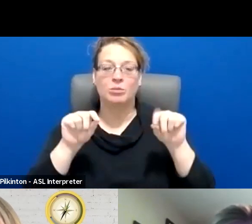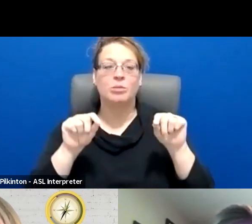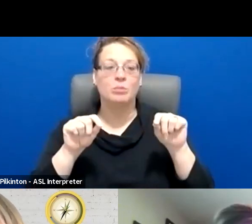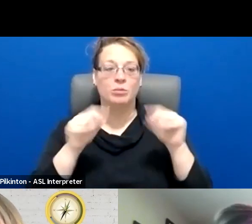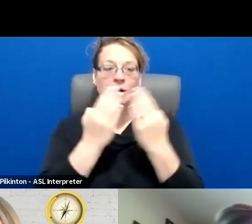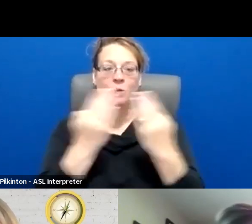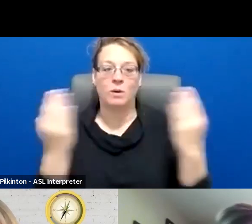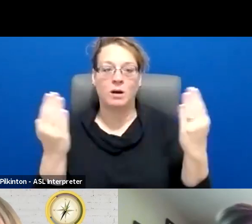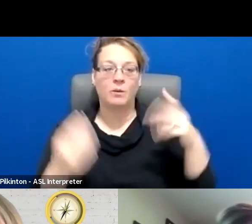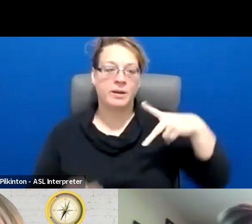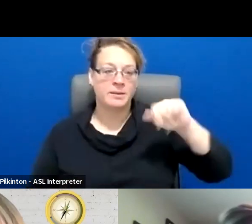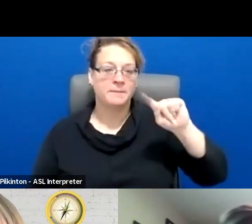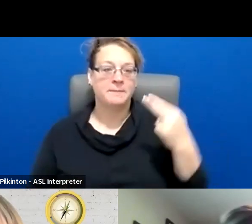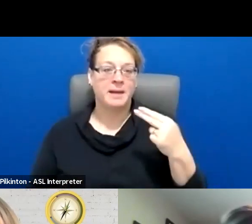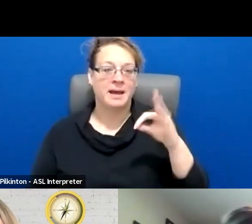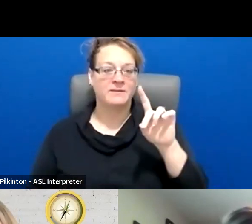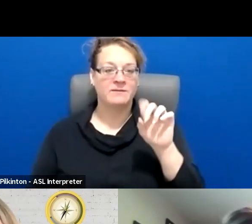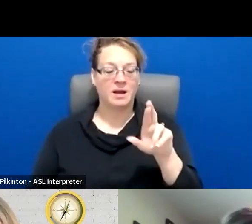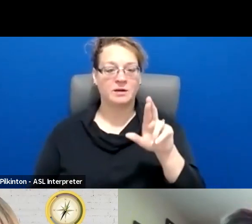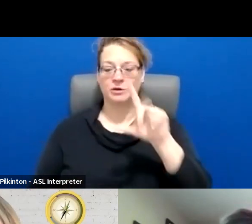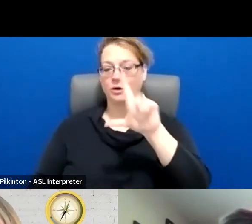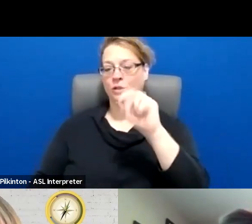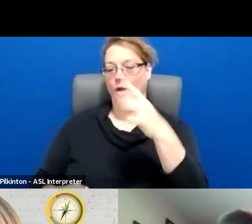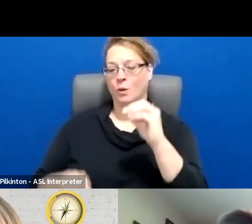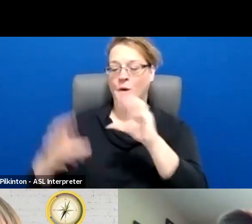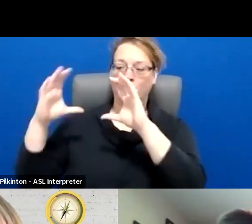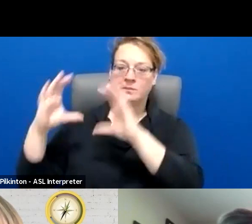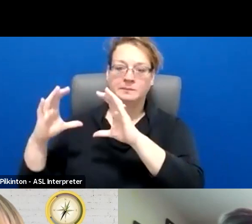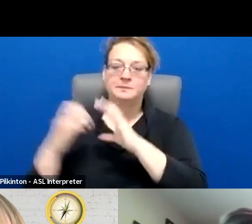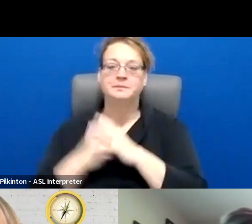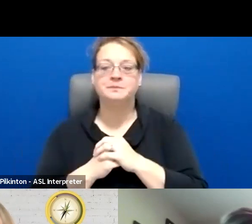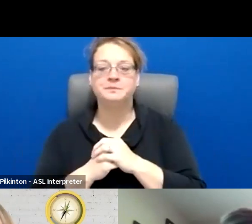I wore a navy blue top today and I have a virtual background that looks like a painted brick wall.